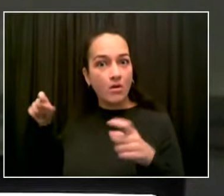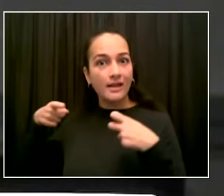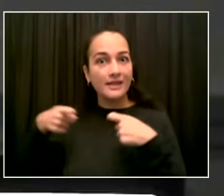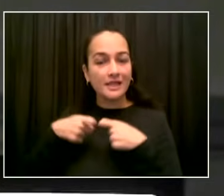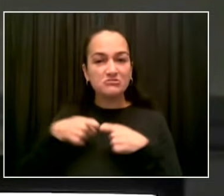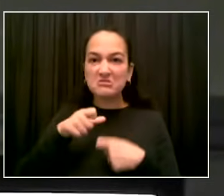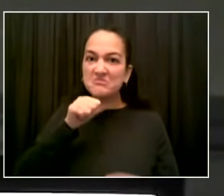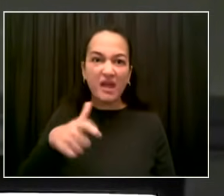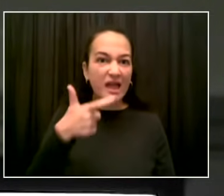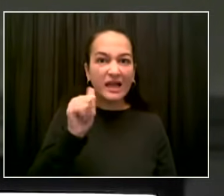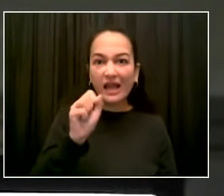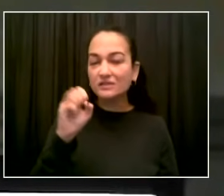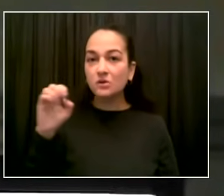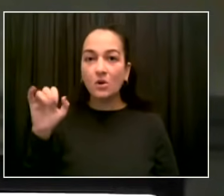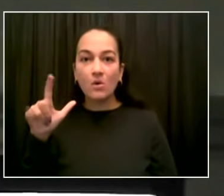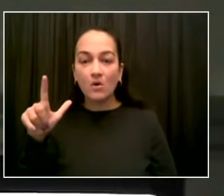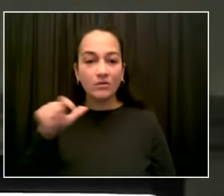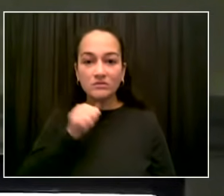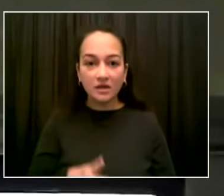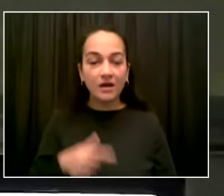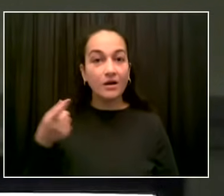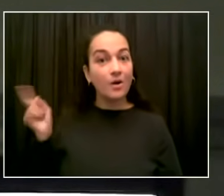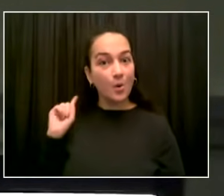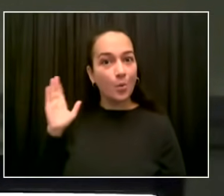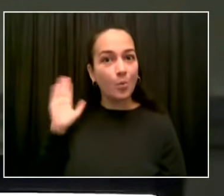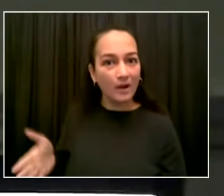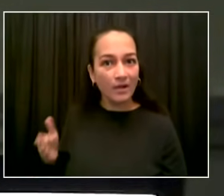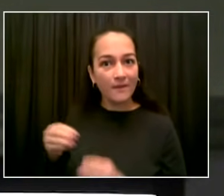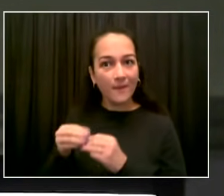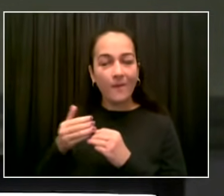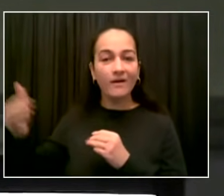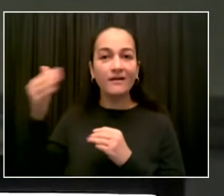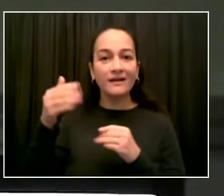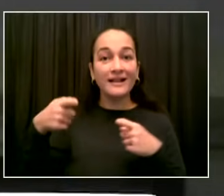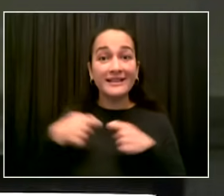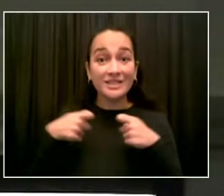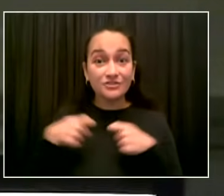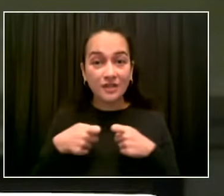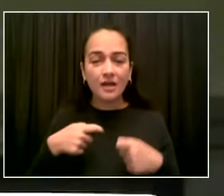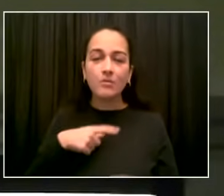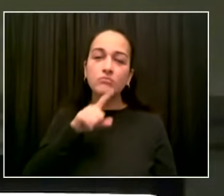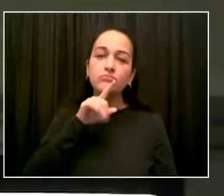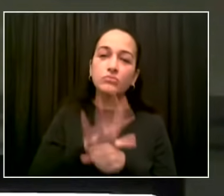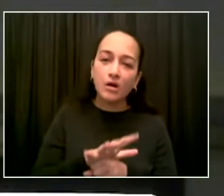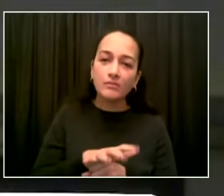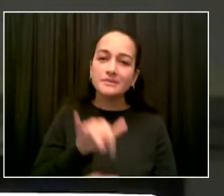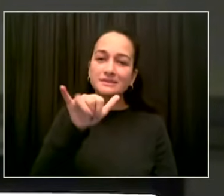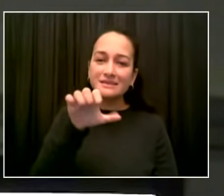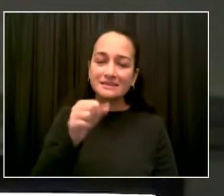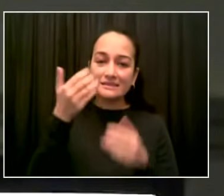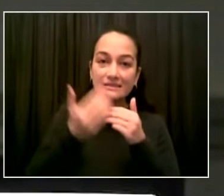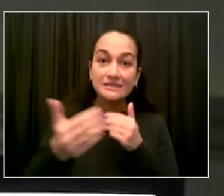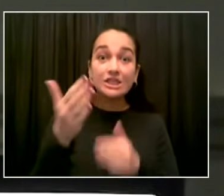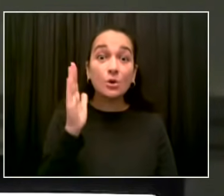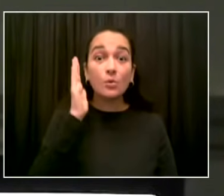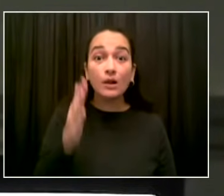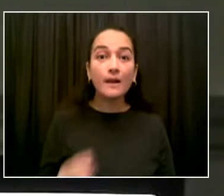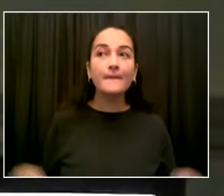GETTING THERE. SO ON THE FLEET REDUCTION DAN THE MAYOR'S MANAGEMENT REPORT CAME OUT ON FRIDAY. WE HAVE COMMITTED UNDER THE MAYOR'S